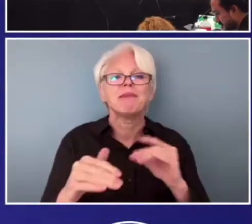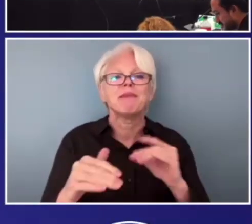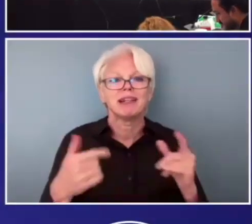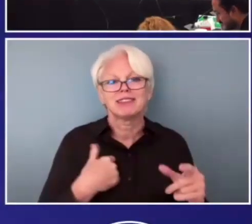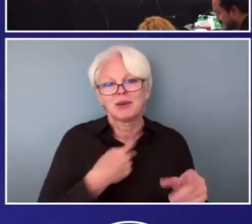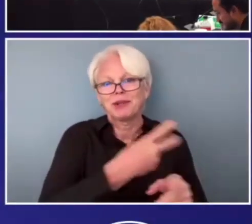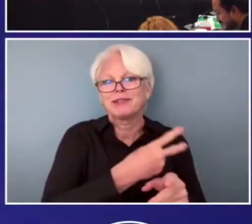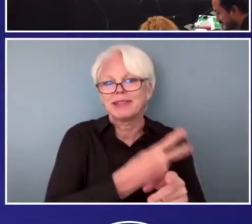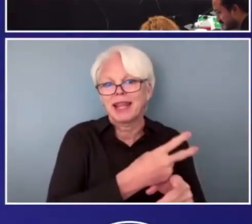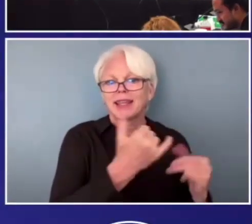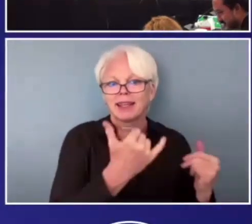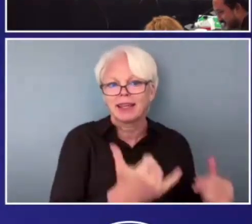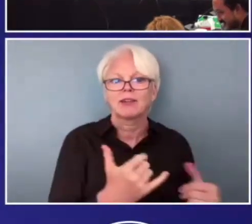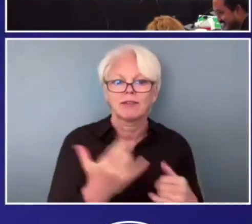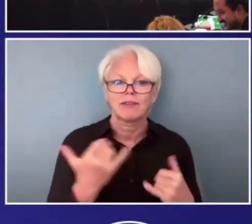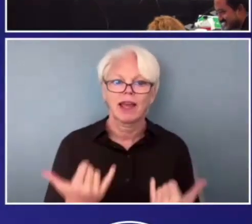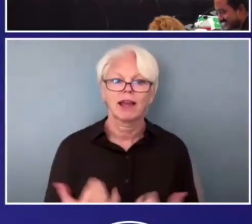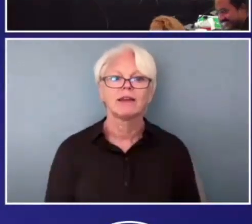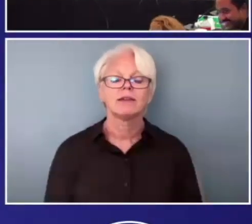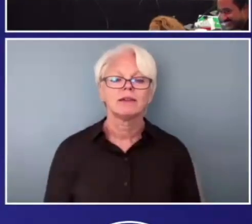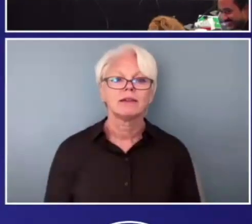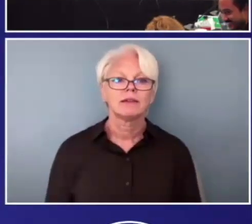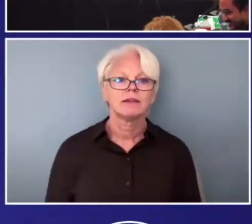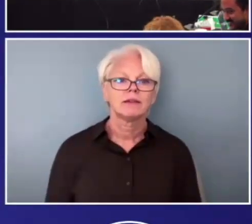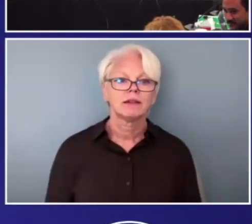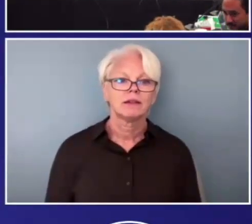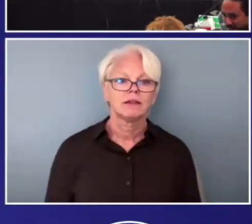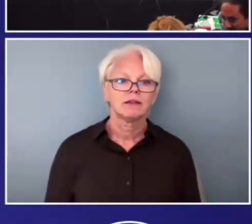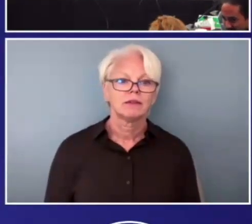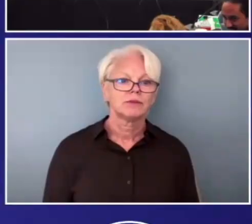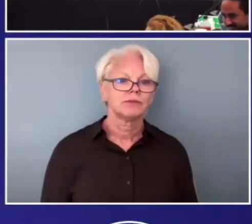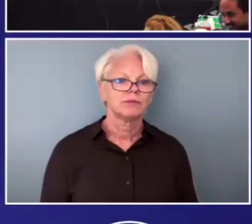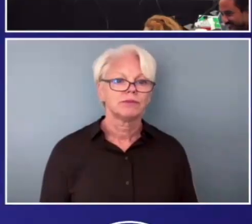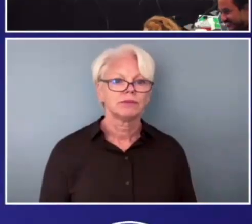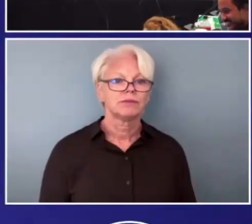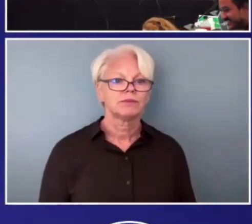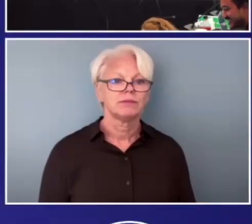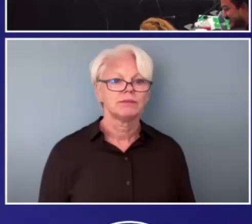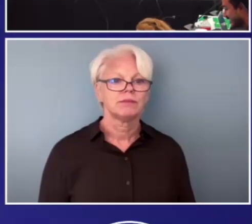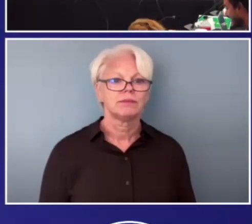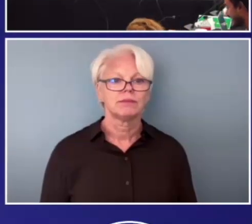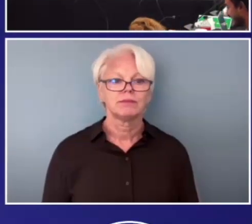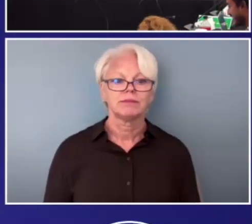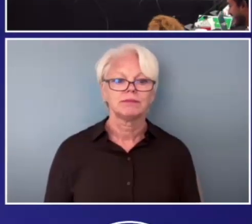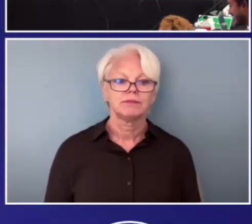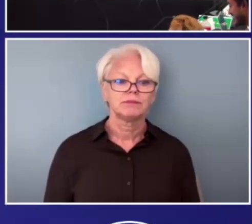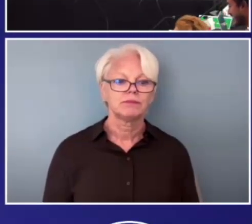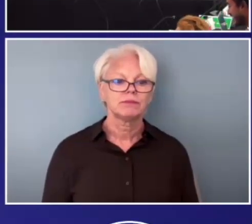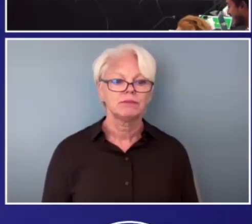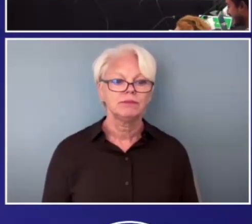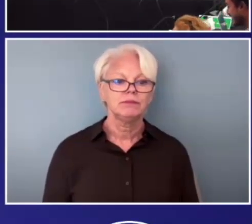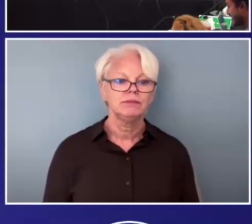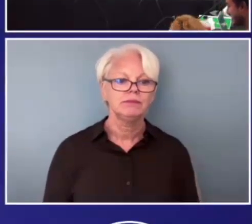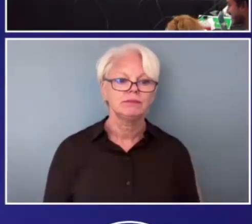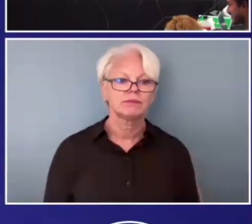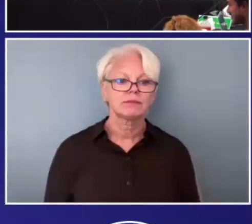And, and so if we could all just take a